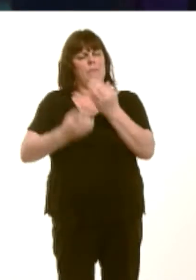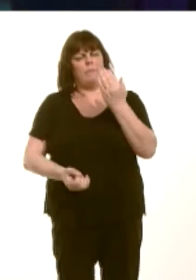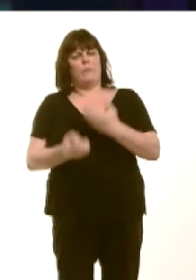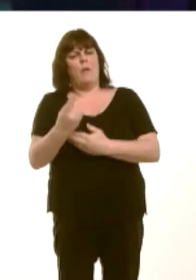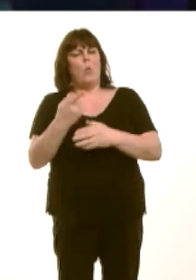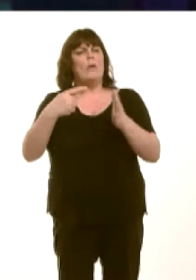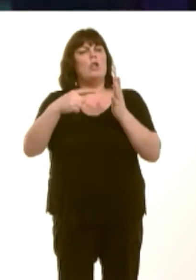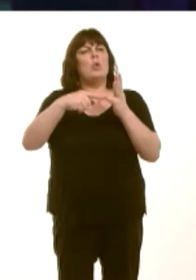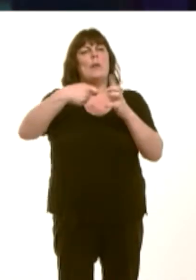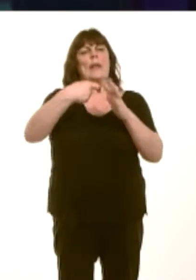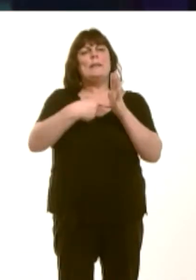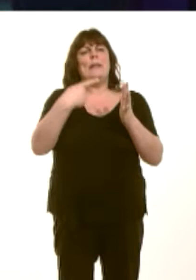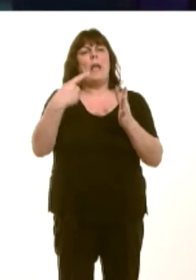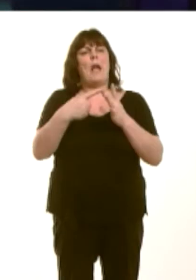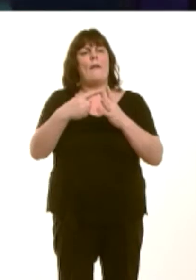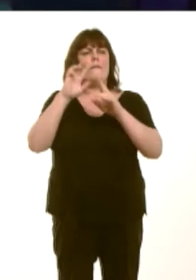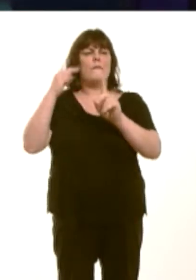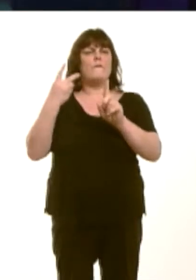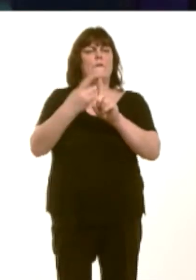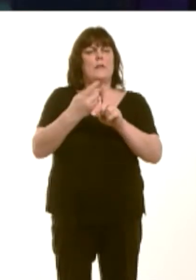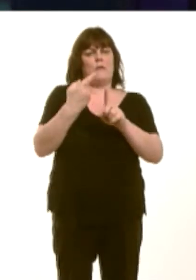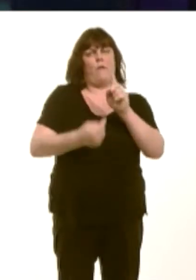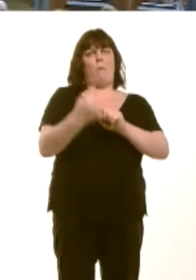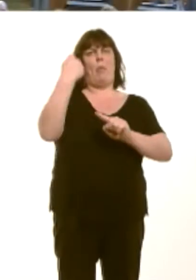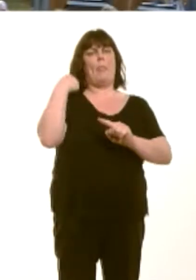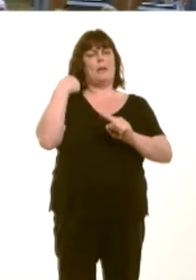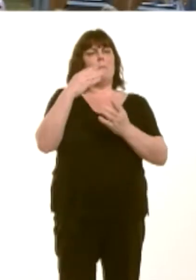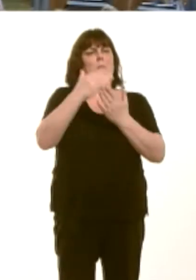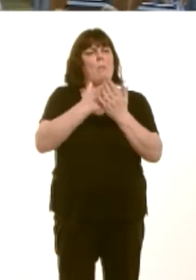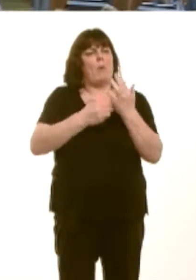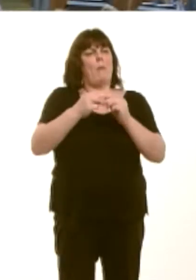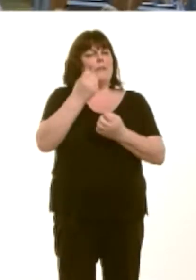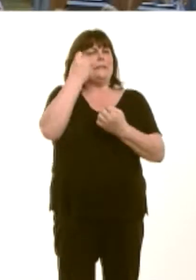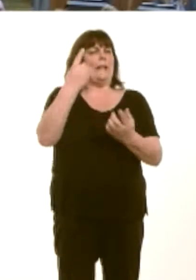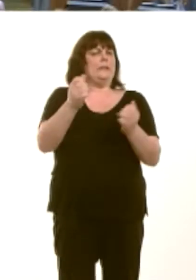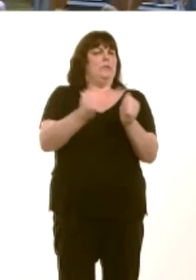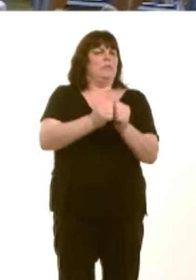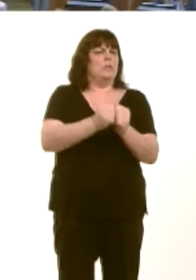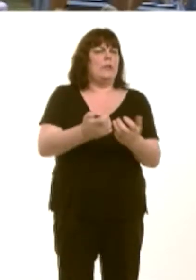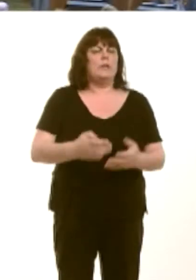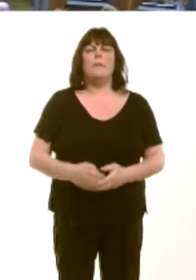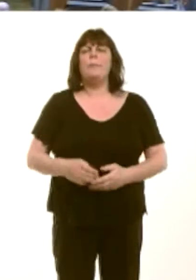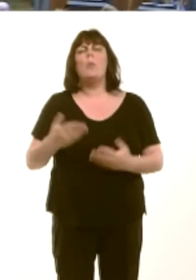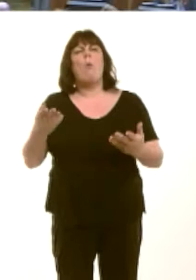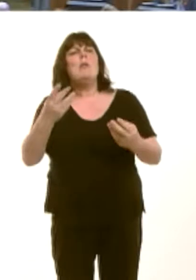visits since that MOU was signed? Eluned Parrott: Some leads are UKTI leads, some are Welsh Government leads, and some